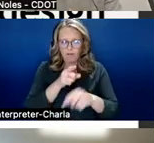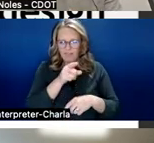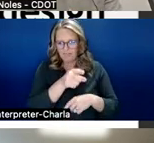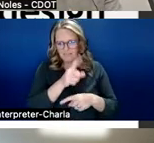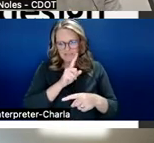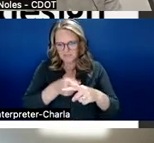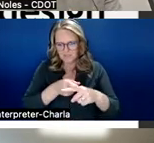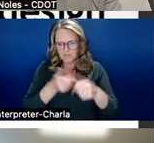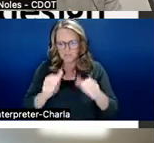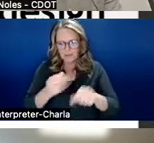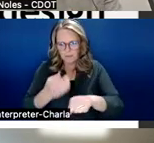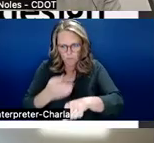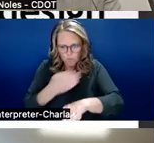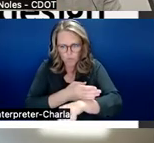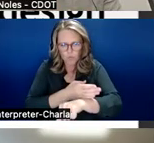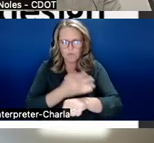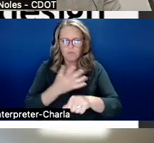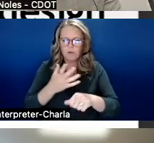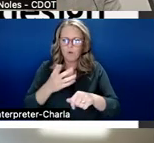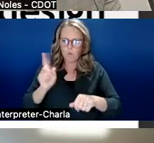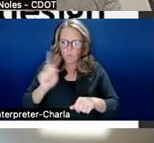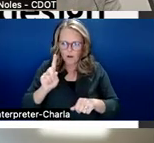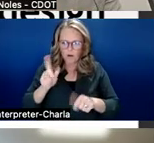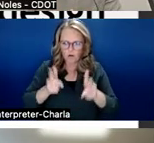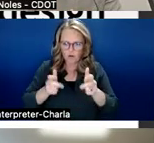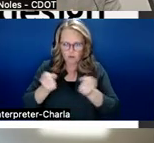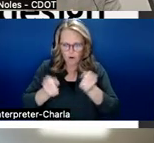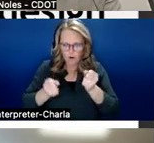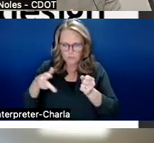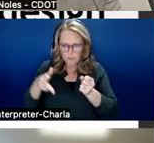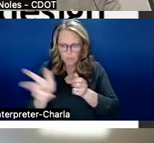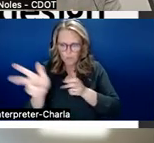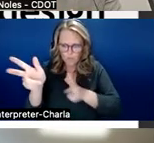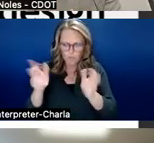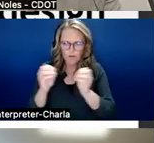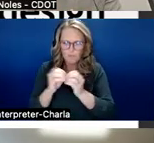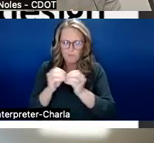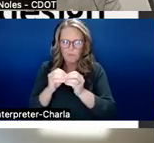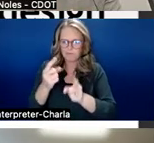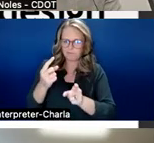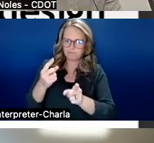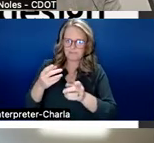to better organize it and then include the bus lanes northbound and southbound.